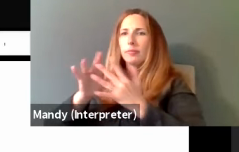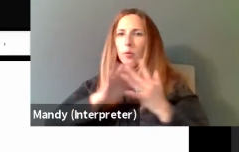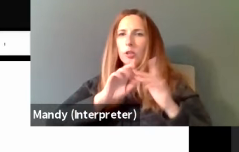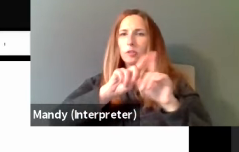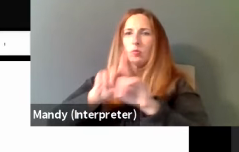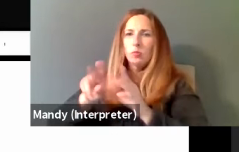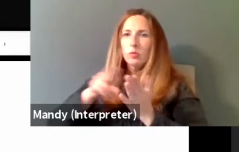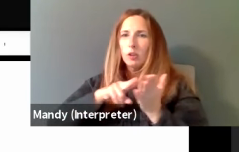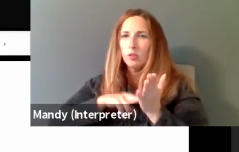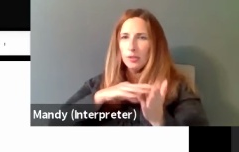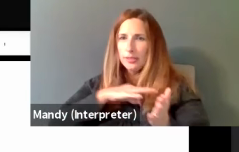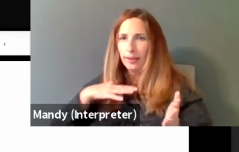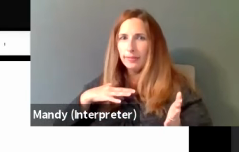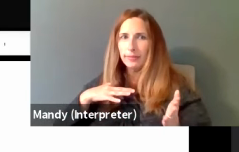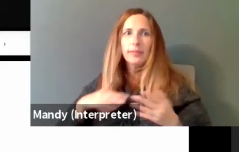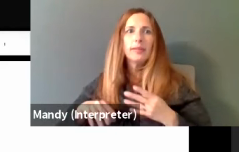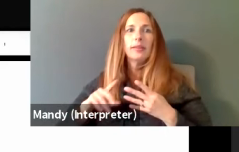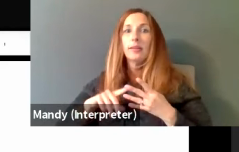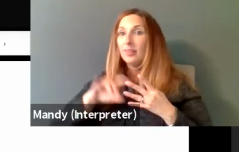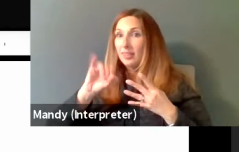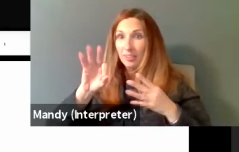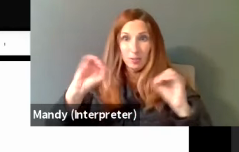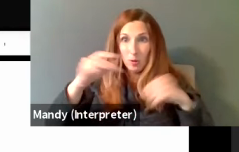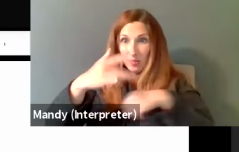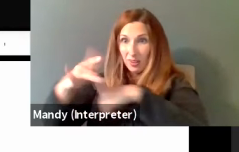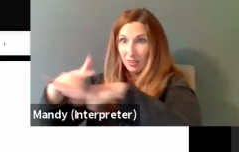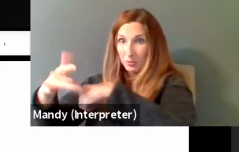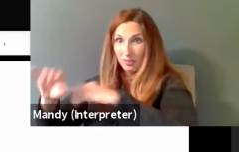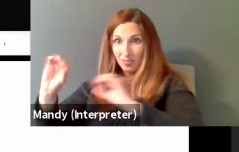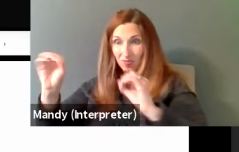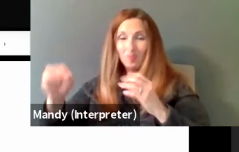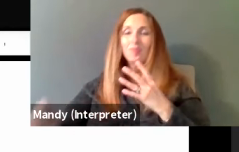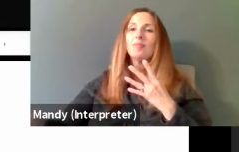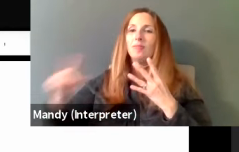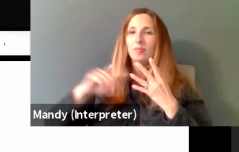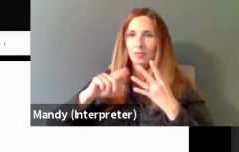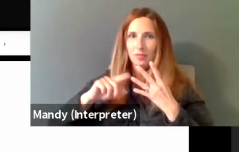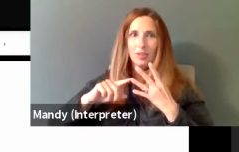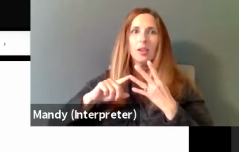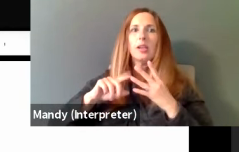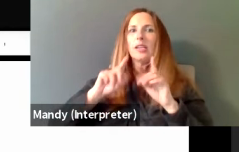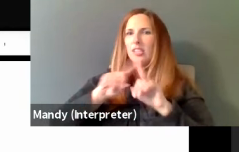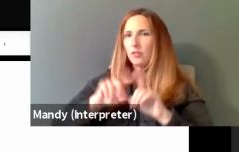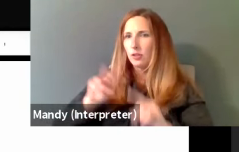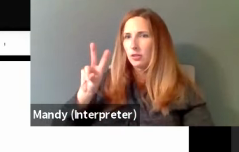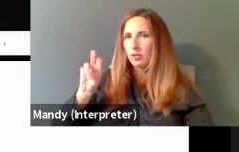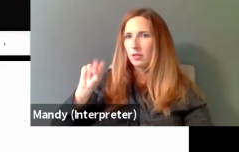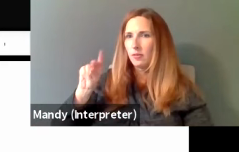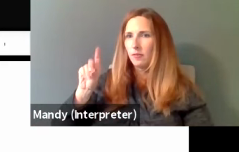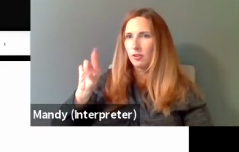If they are still not available they will then go to qualified vendors. And that's like LUNA, like a company